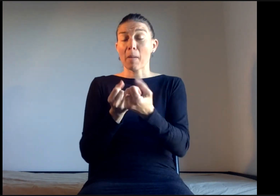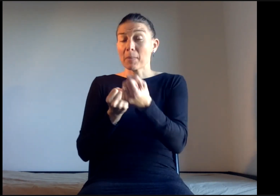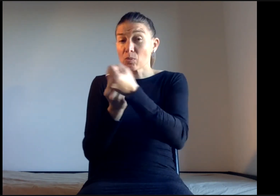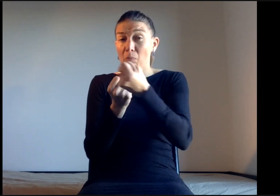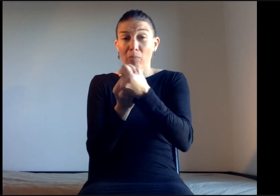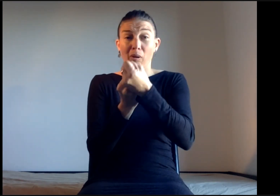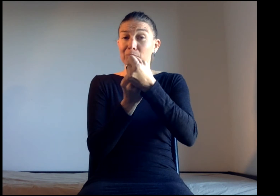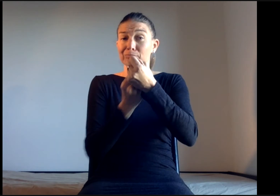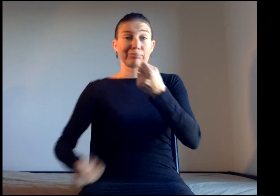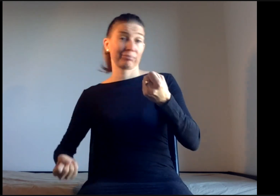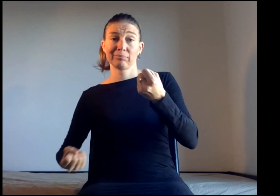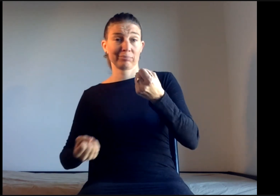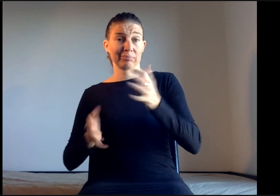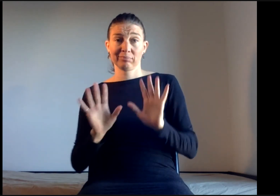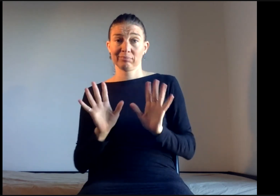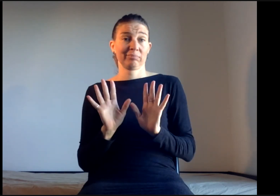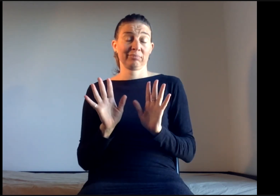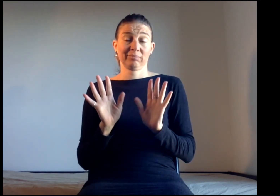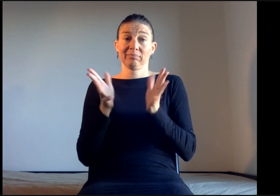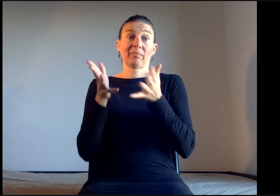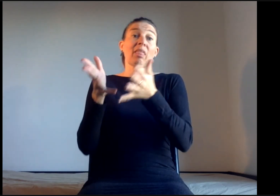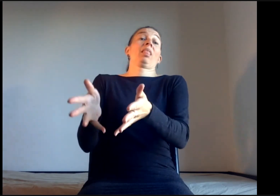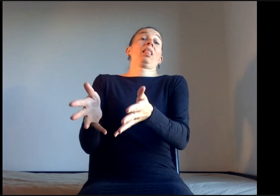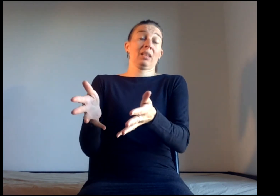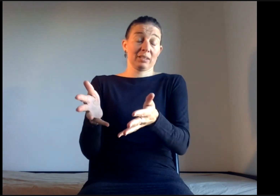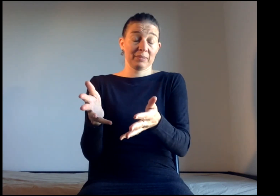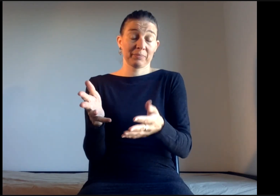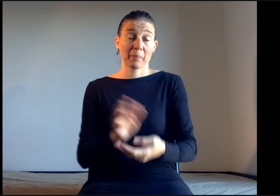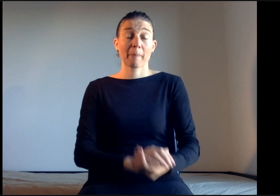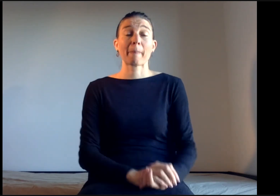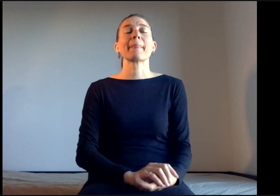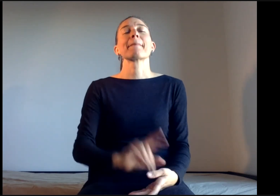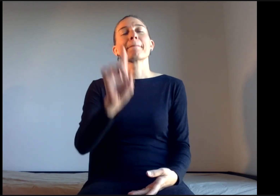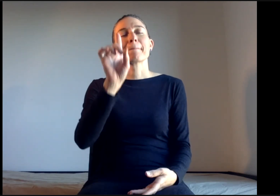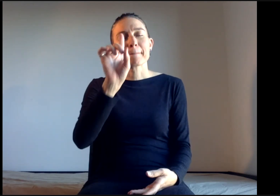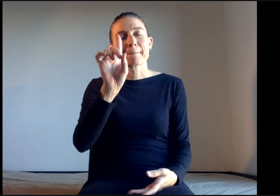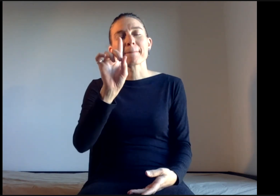but I want to finish by highlighting the importance of what's coming next.